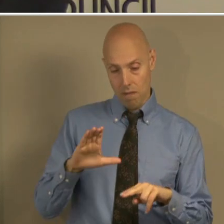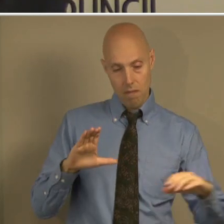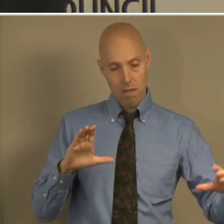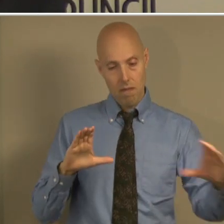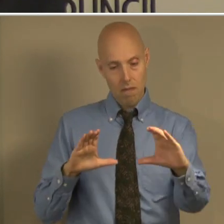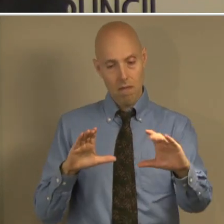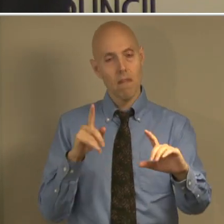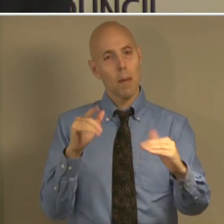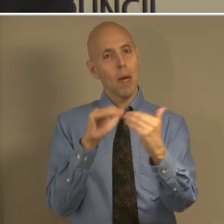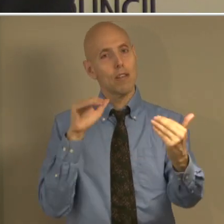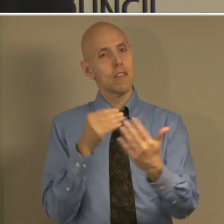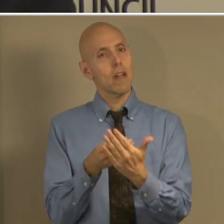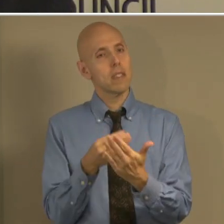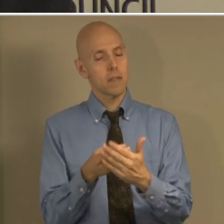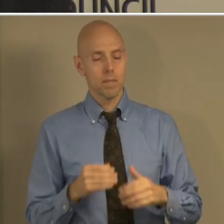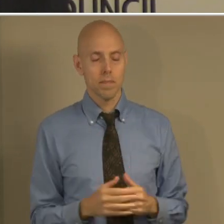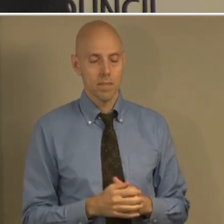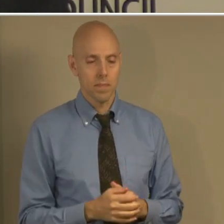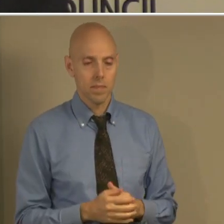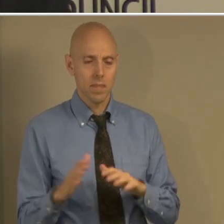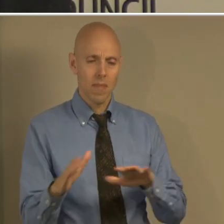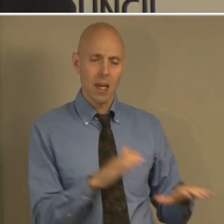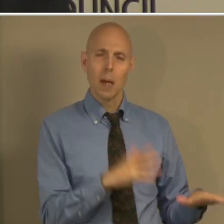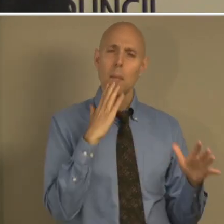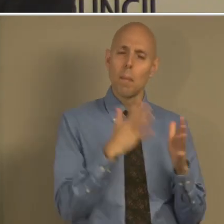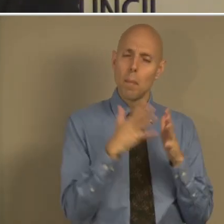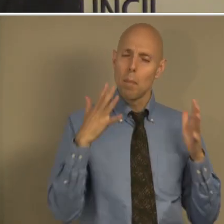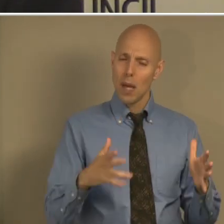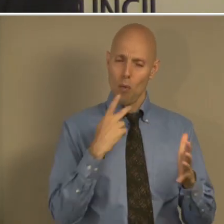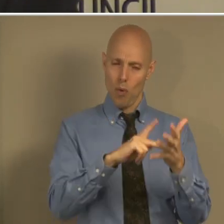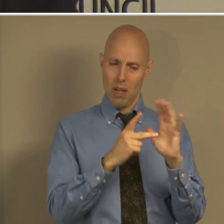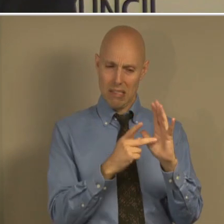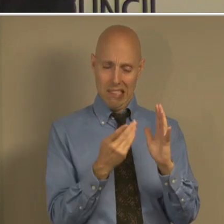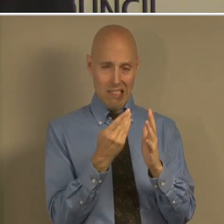I wanted to say something about big organisations. And some of the largest organisations that we fund -